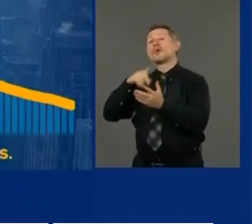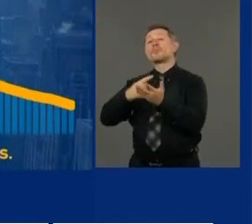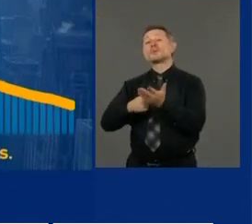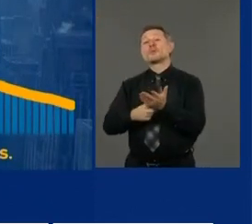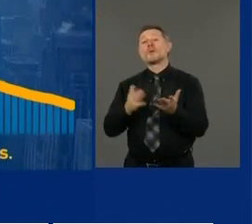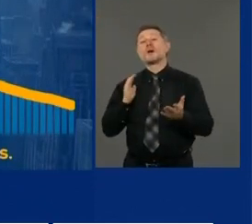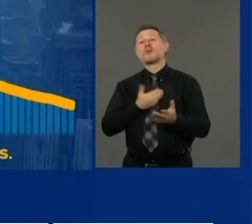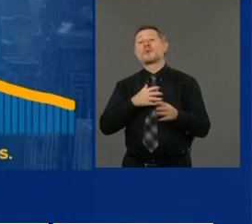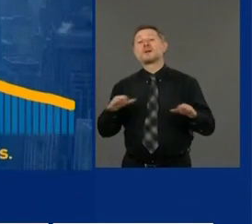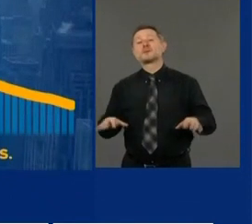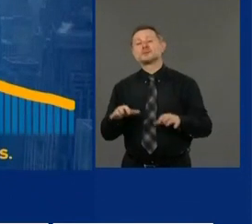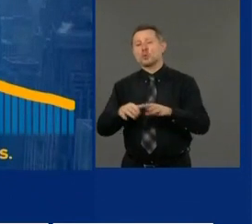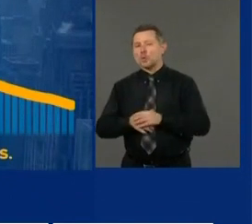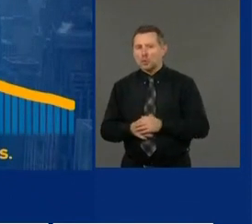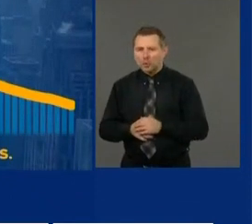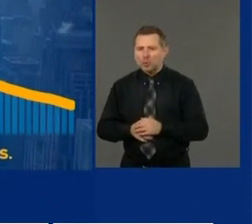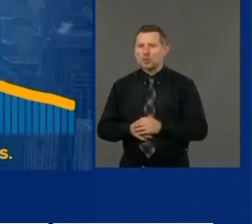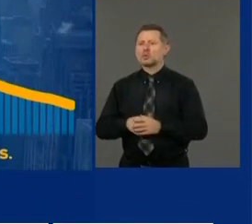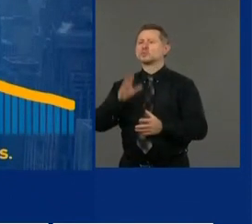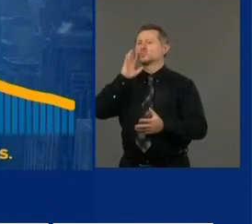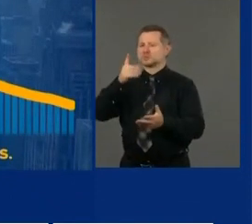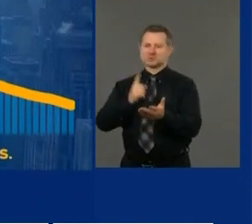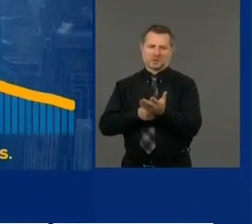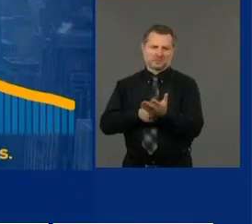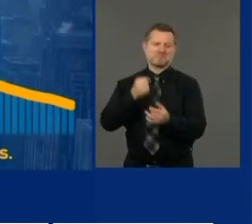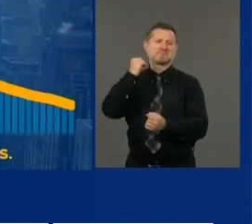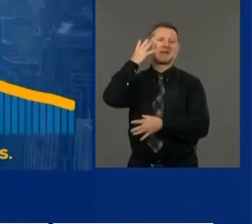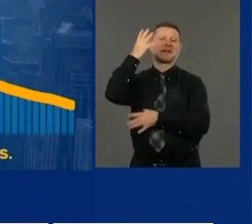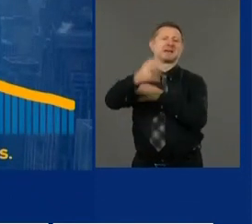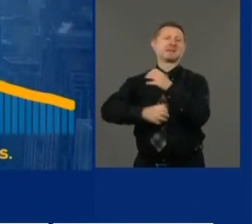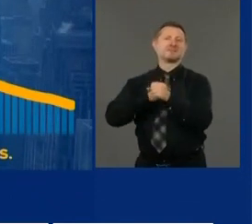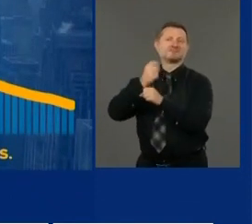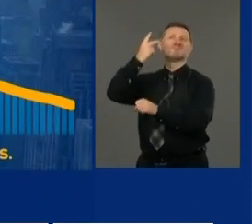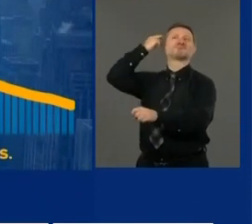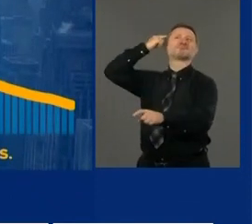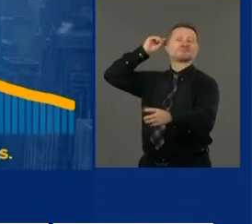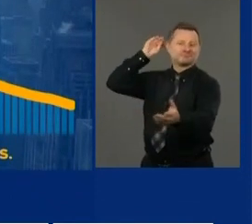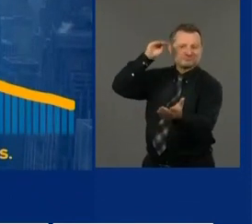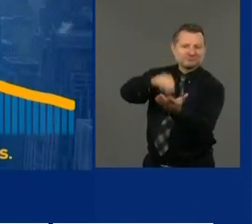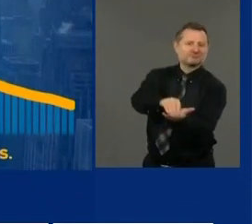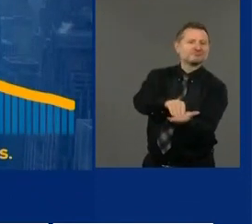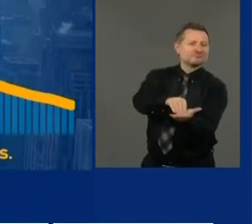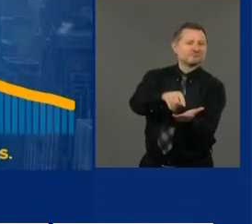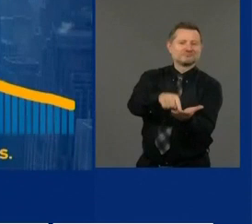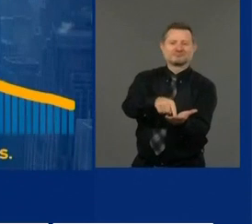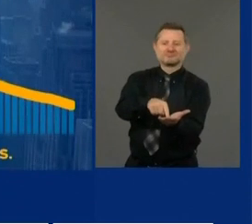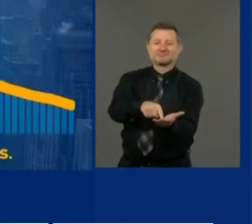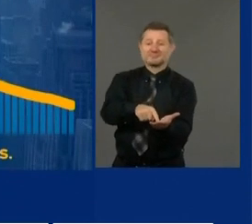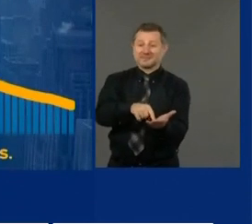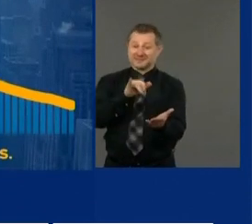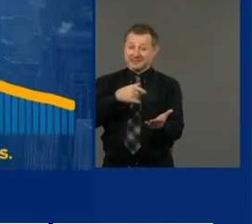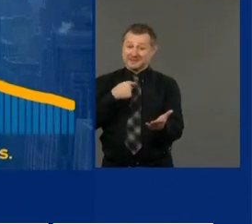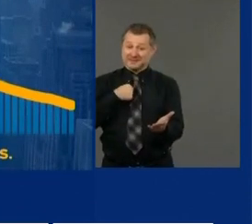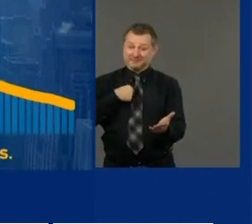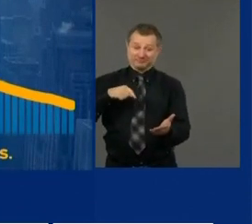THEY WILL BE TALKING ABOUT WHAT